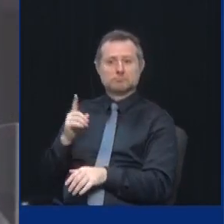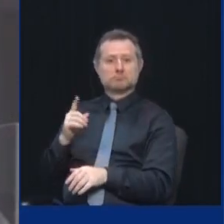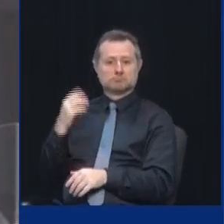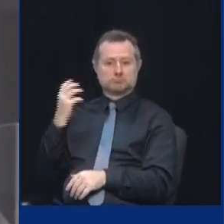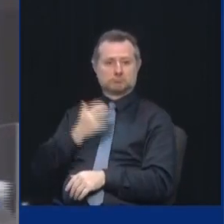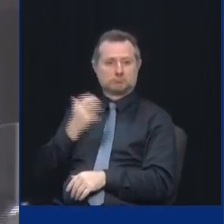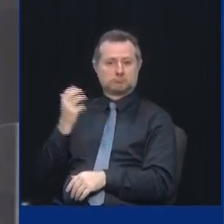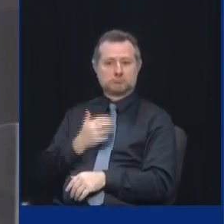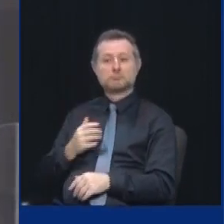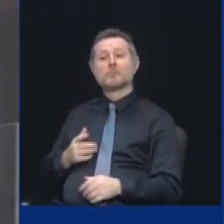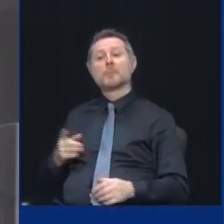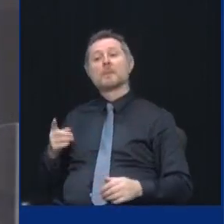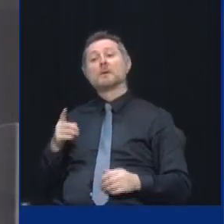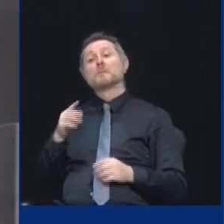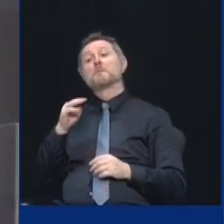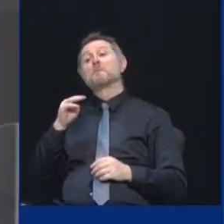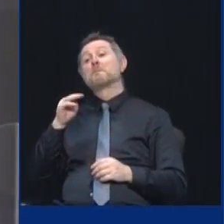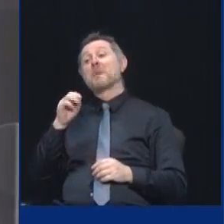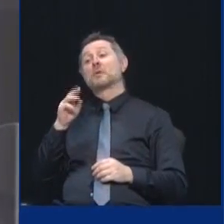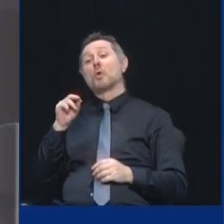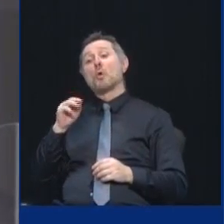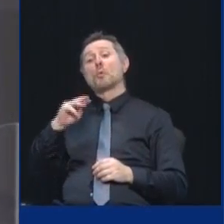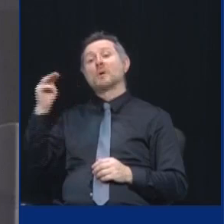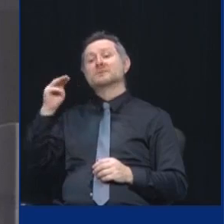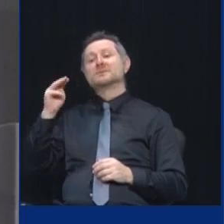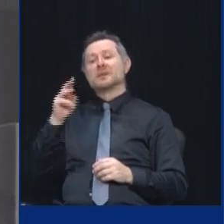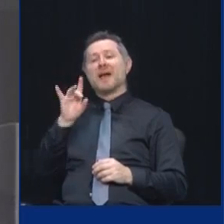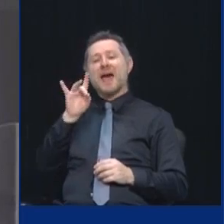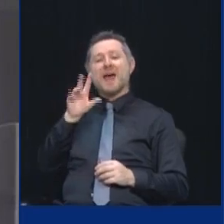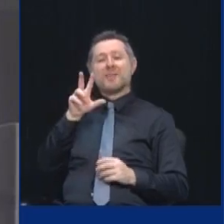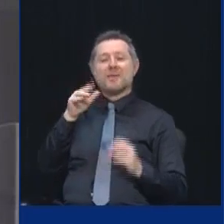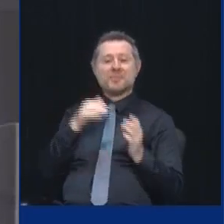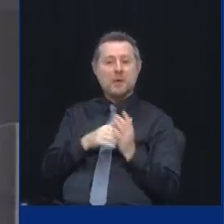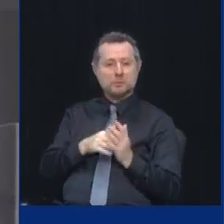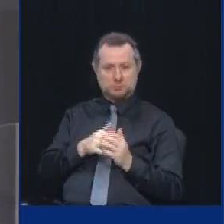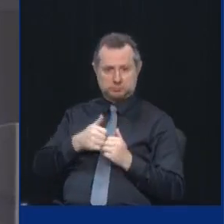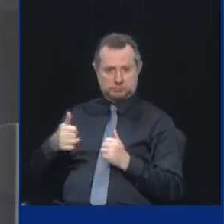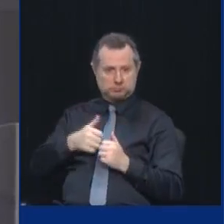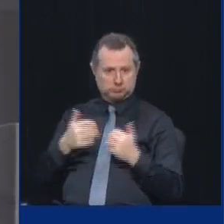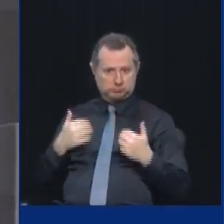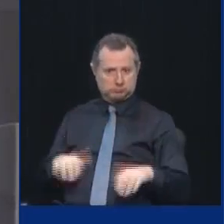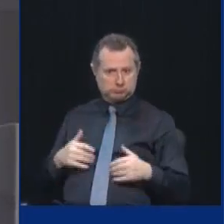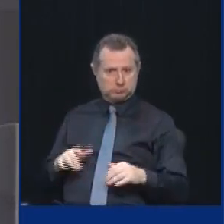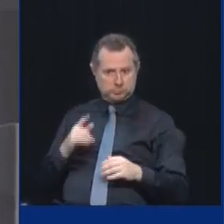JUST AS WE'RE SURPASSING THE NEW MILESTONES SO IS THE RAILROADS.